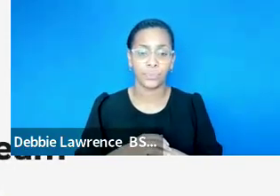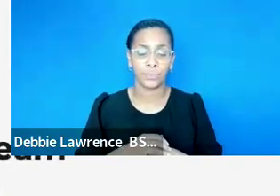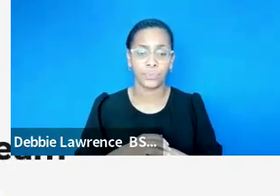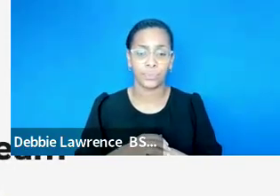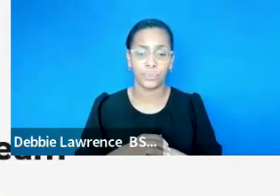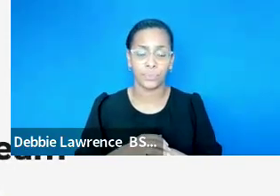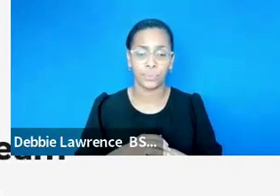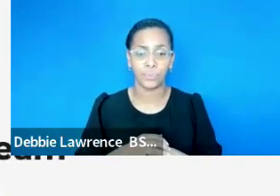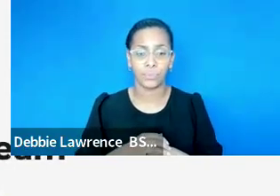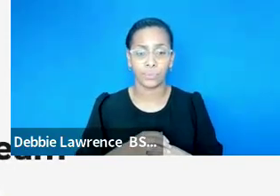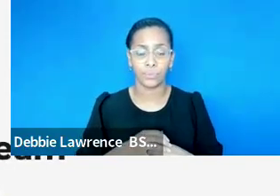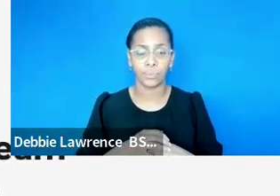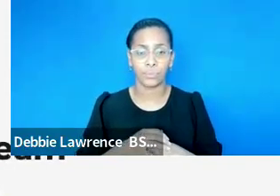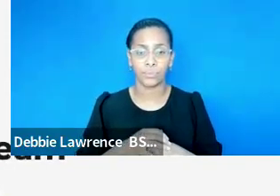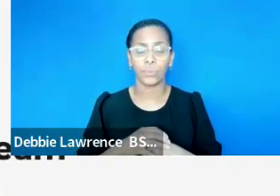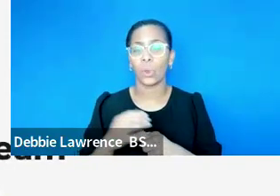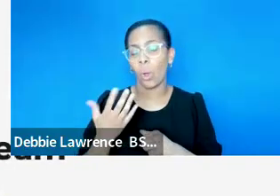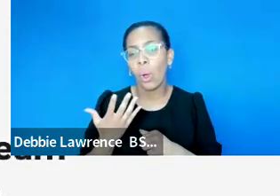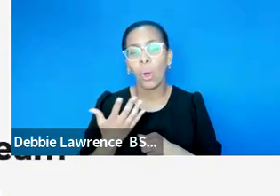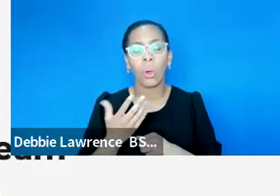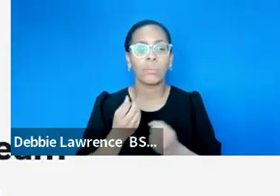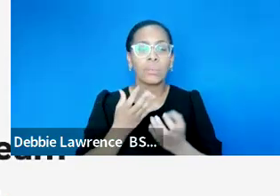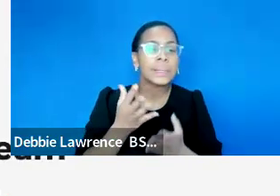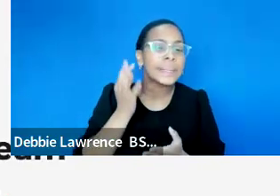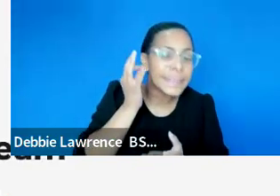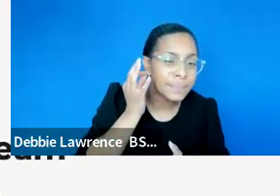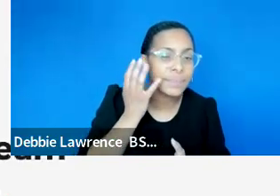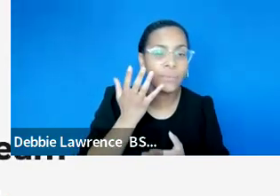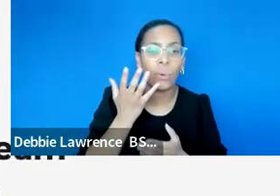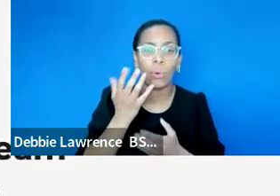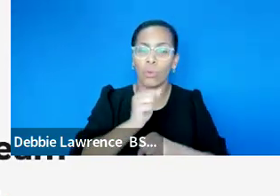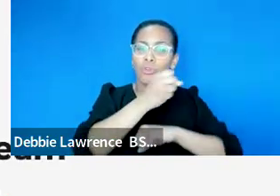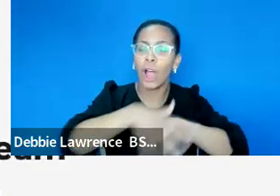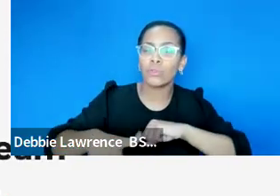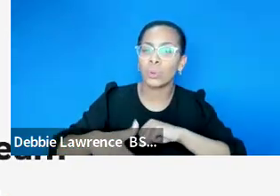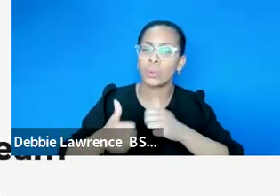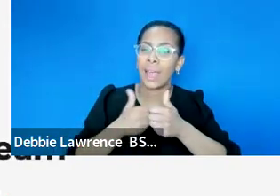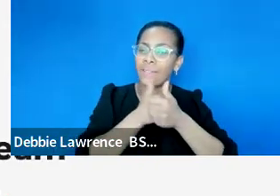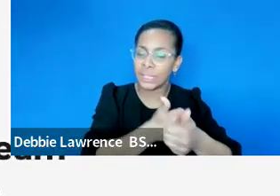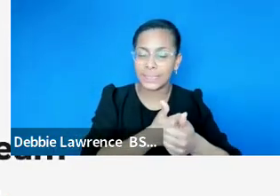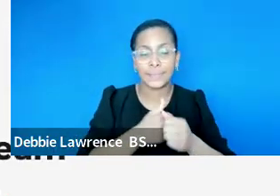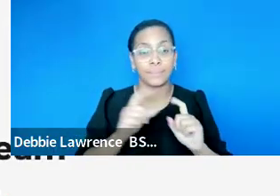So some key tips for grassroots advocacy. The first one is build a supportive team.